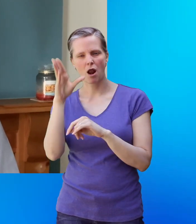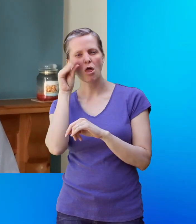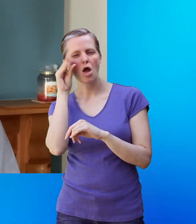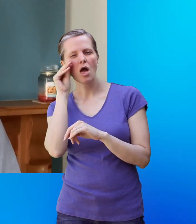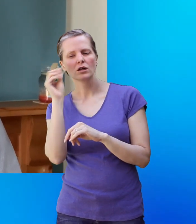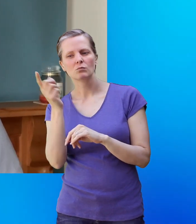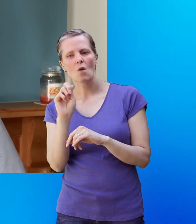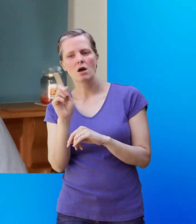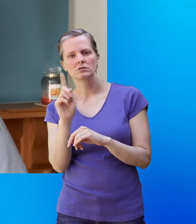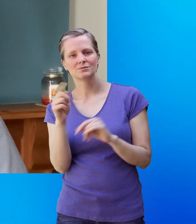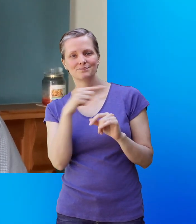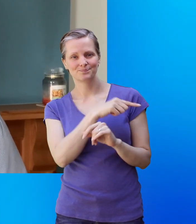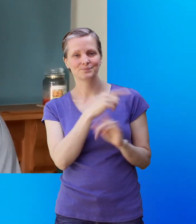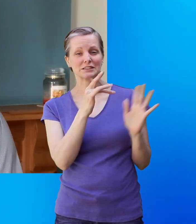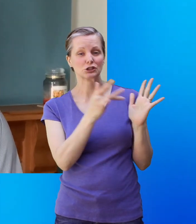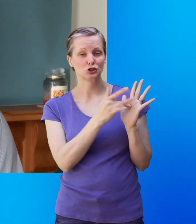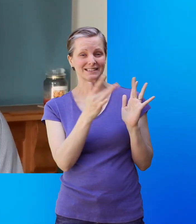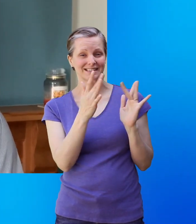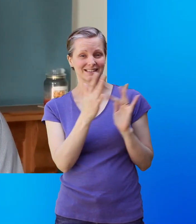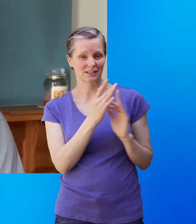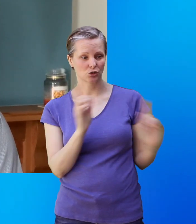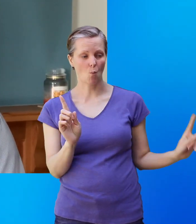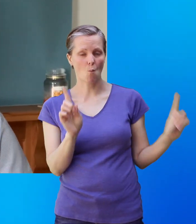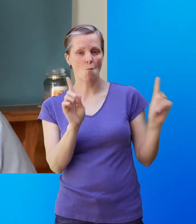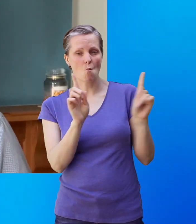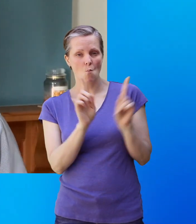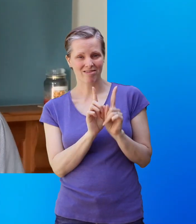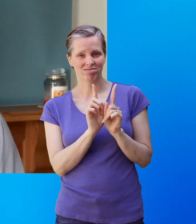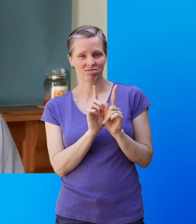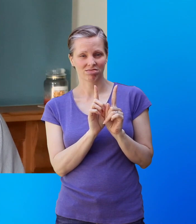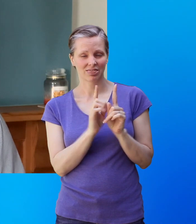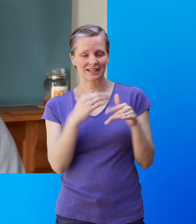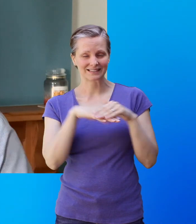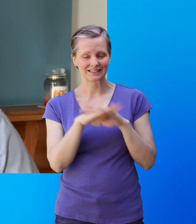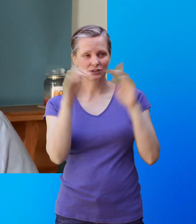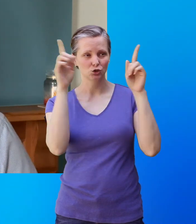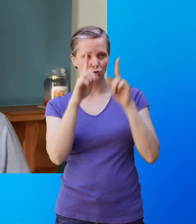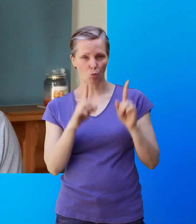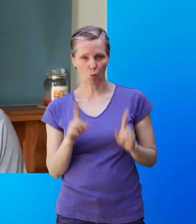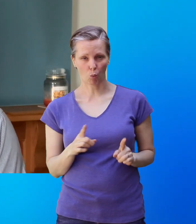Jesus was standing with them in the middle of a storm, in the middle of the